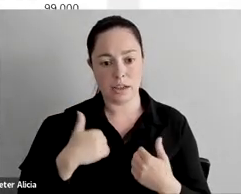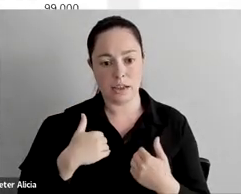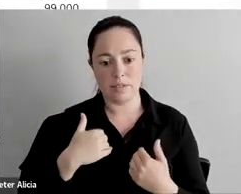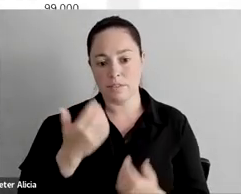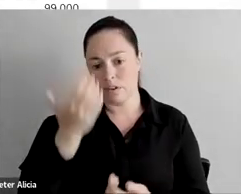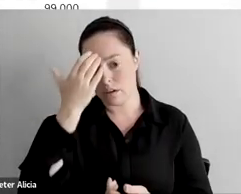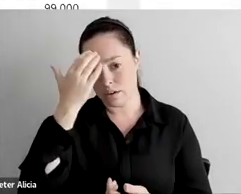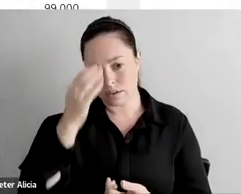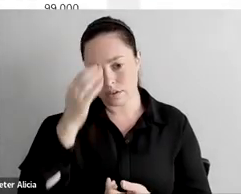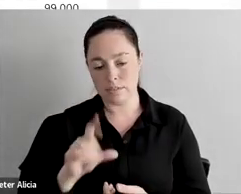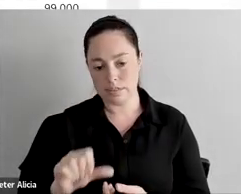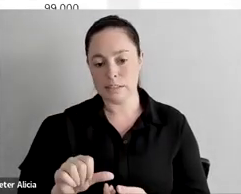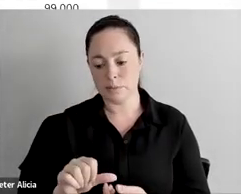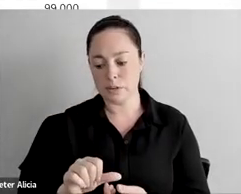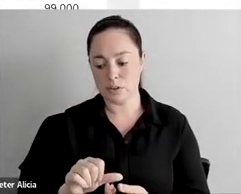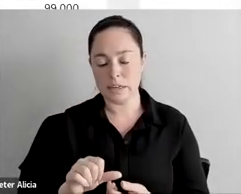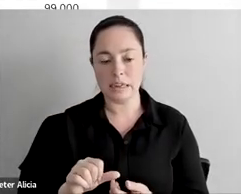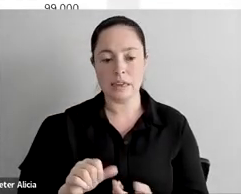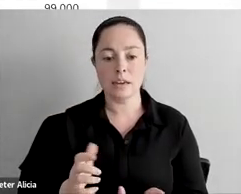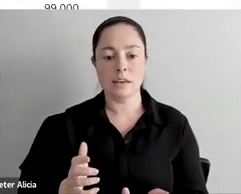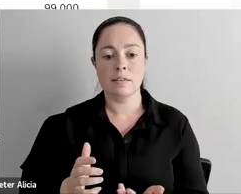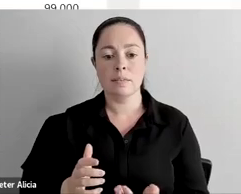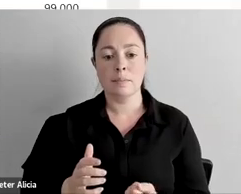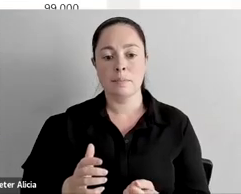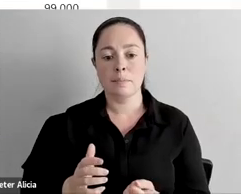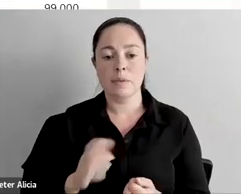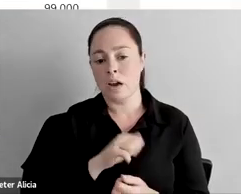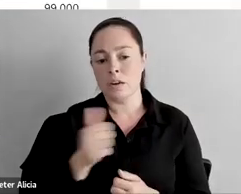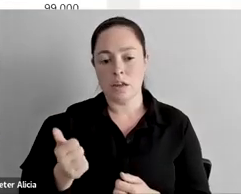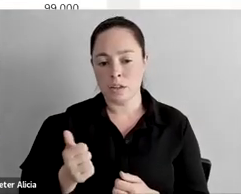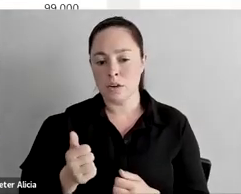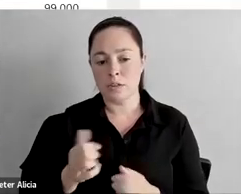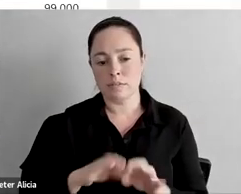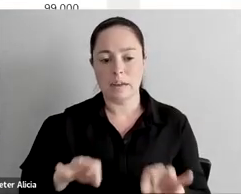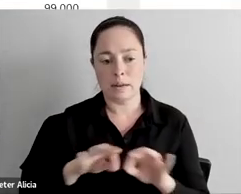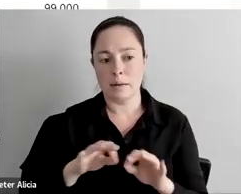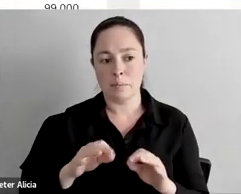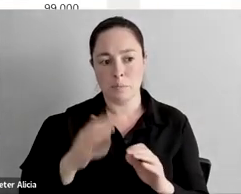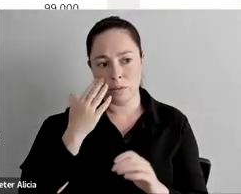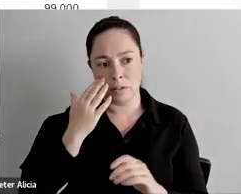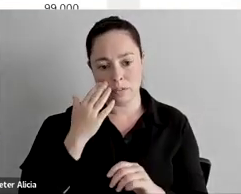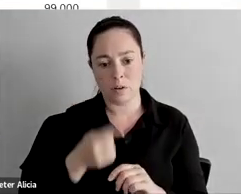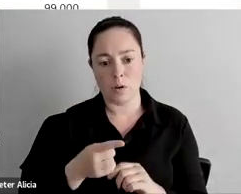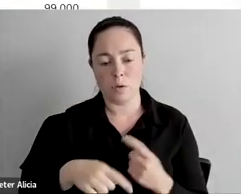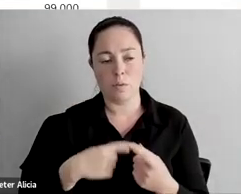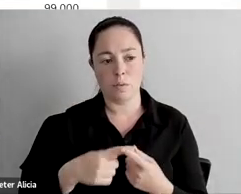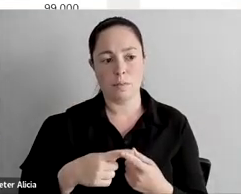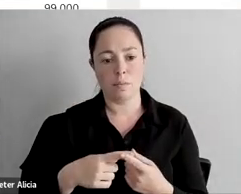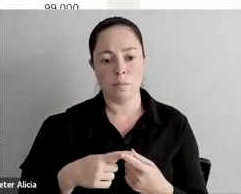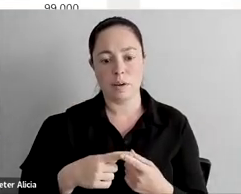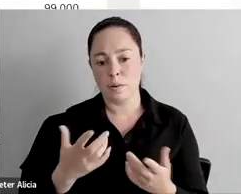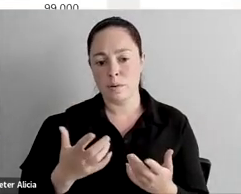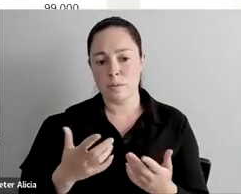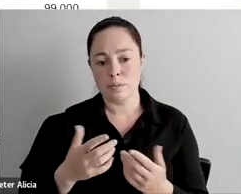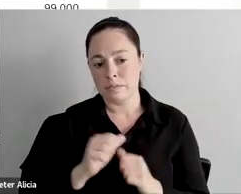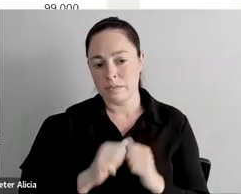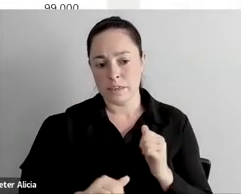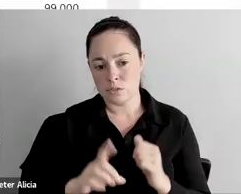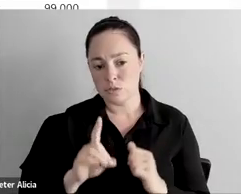disability. And another thing that's really important to keep in mind for this data is that all this